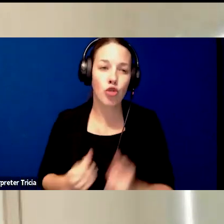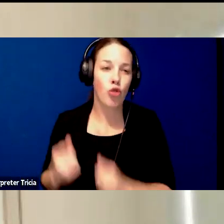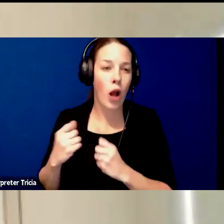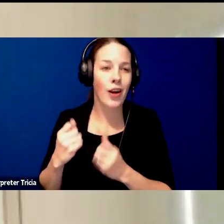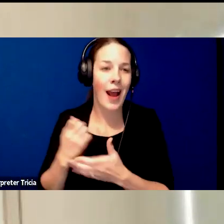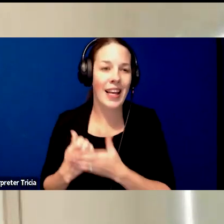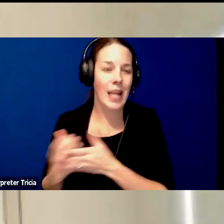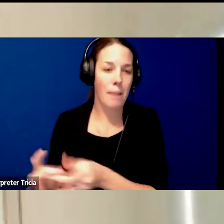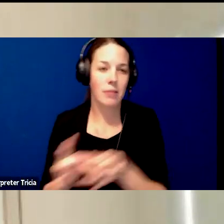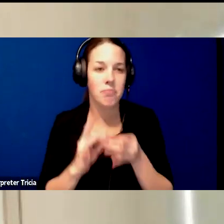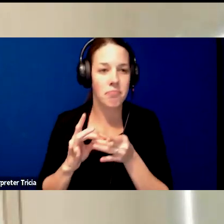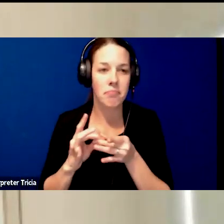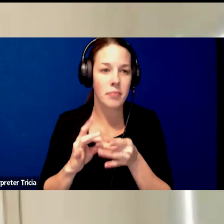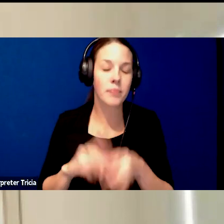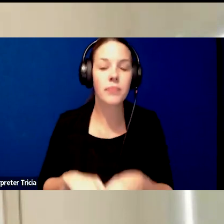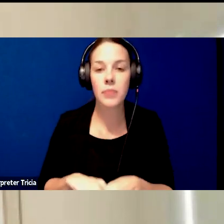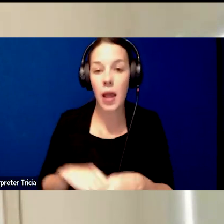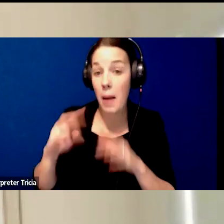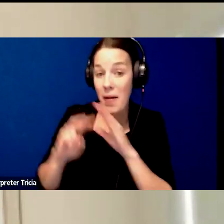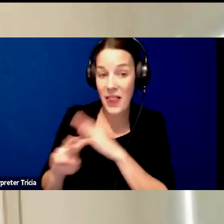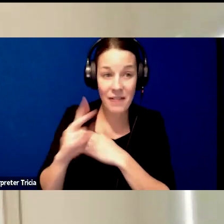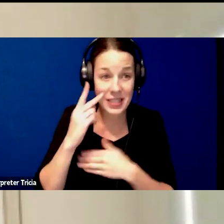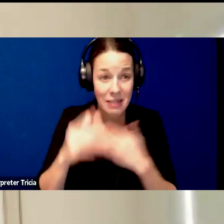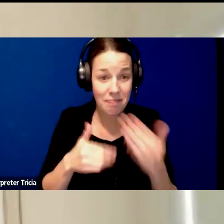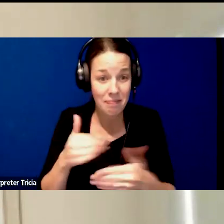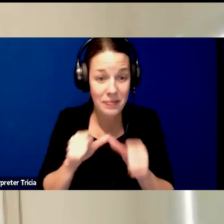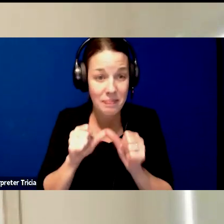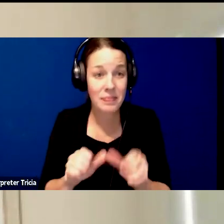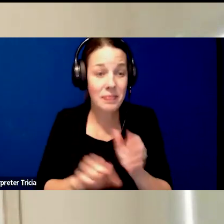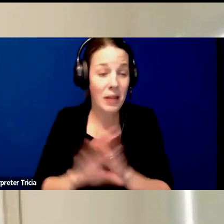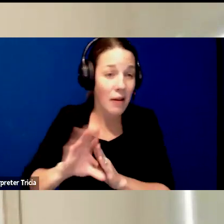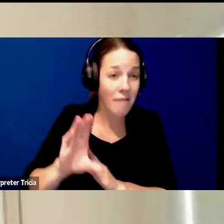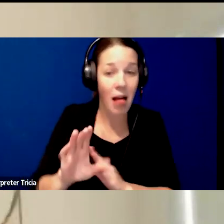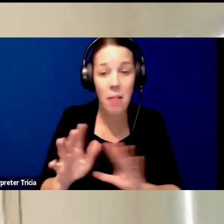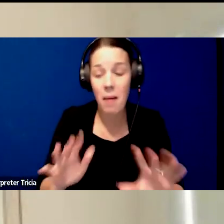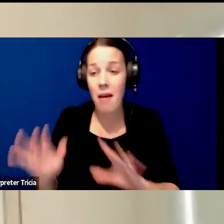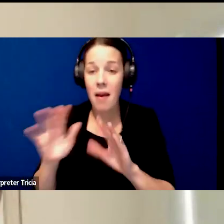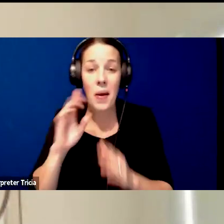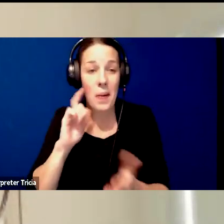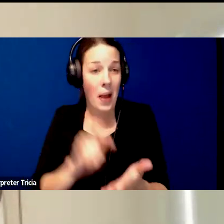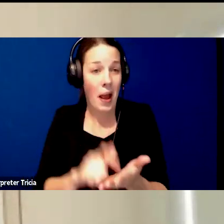So, I'm looking forward to just seeing how things continue to develop. And I recognize that this is, I believe, the first, iteration.